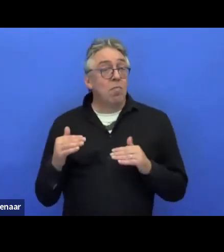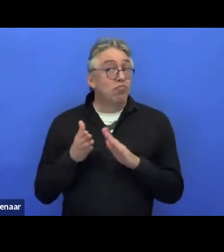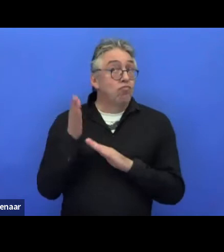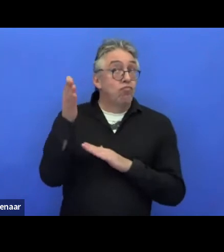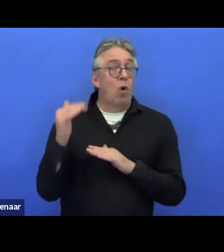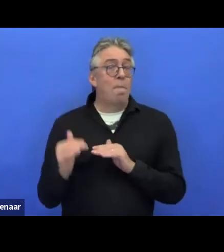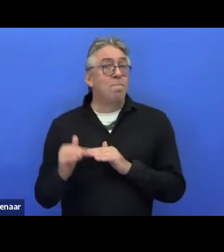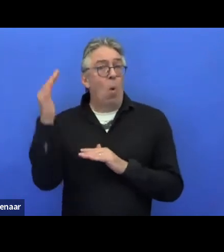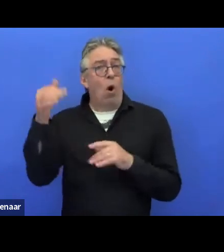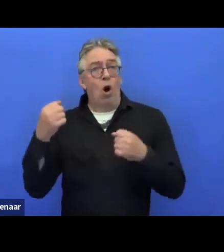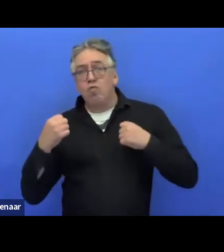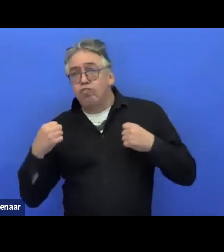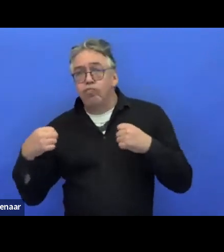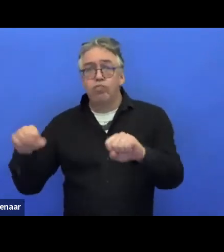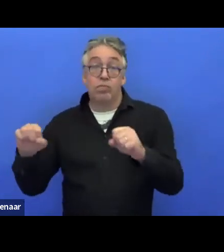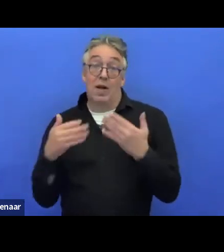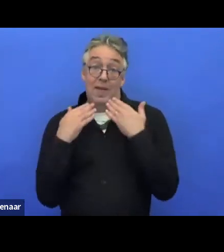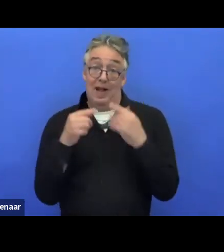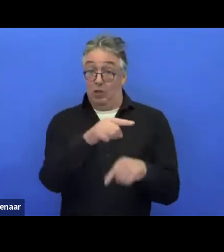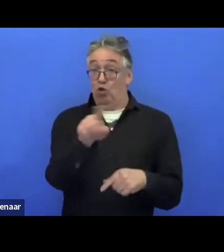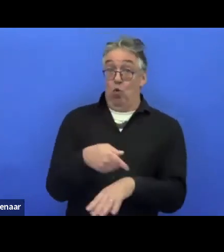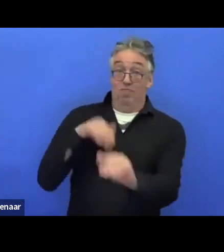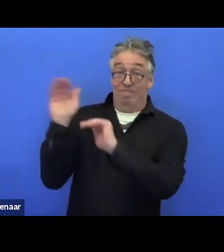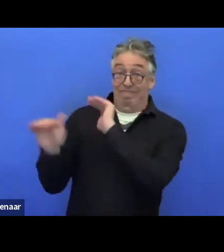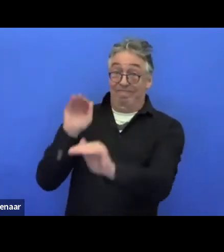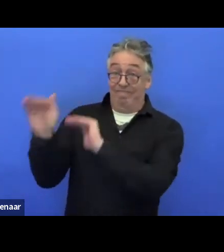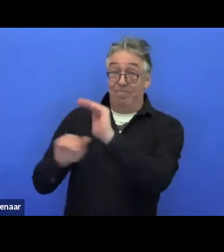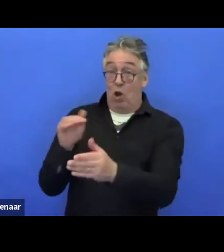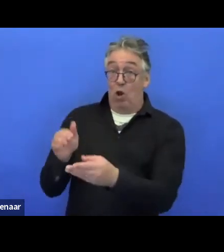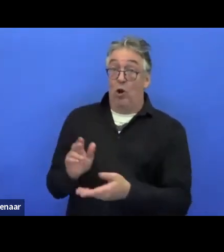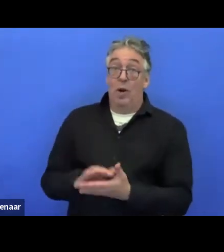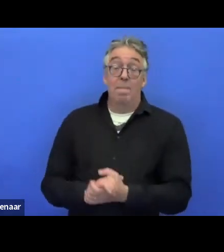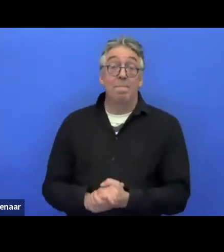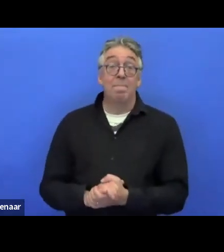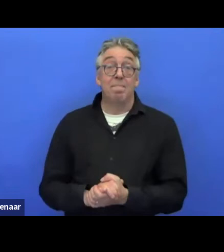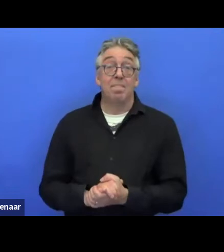So with that explanation, I would like to first give the floor to Marta